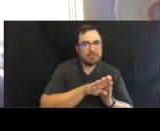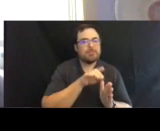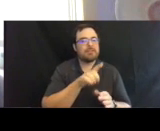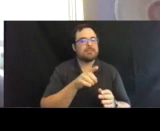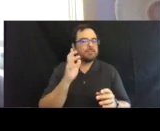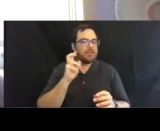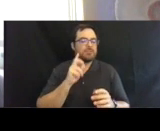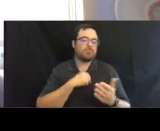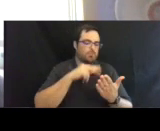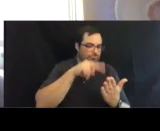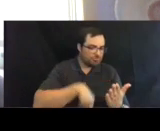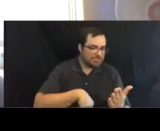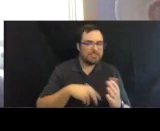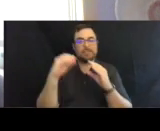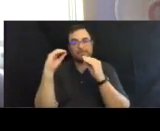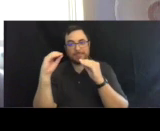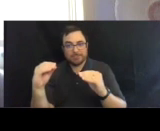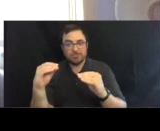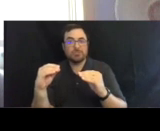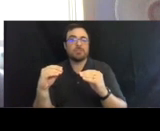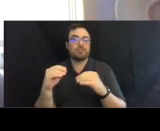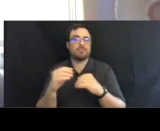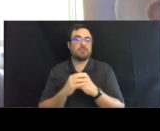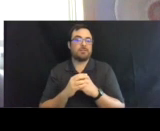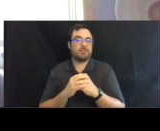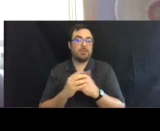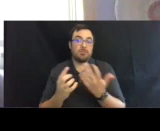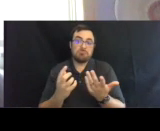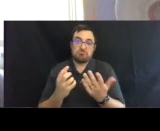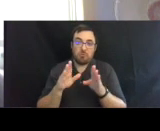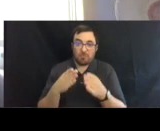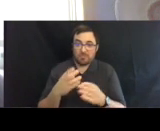we're teaching that vocabulary. And for speech, we're still sticking with